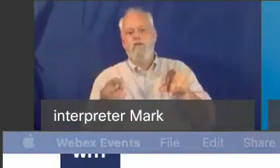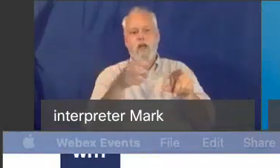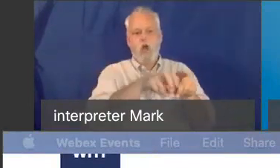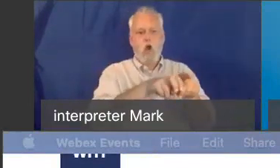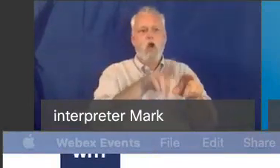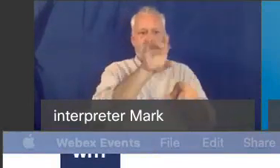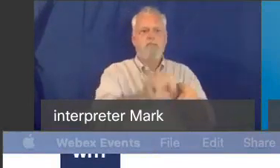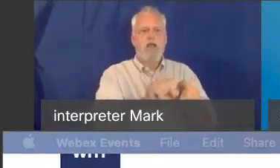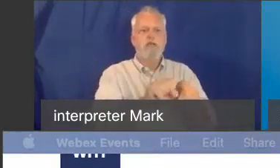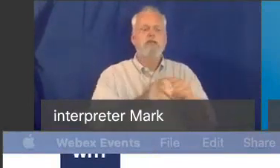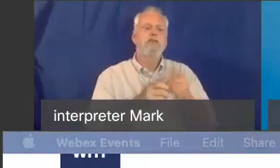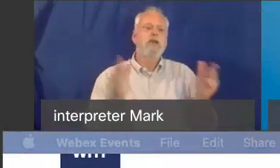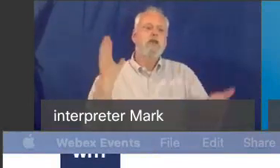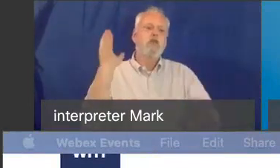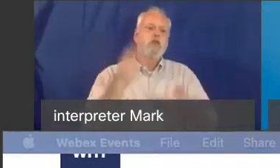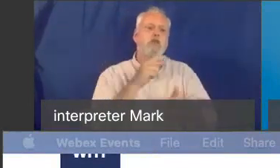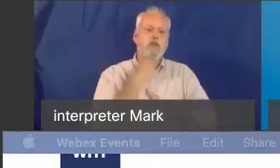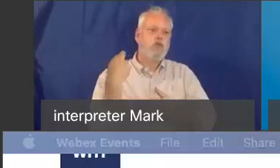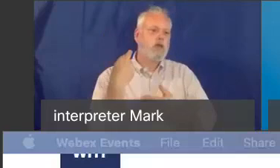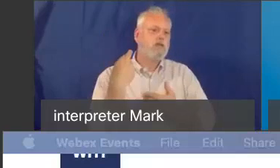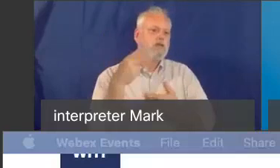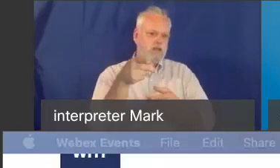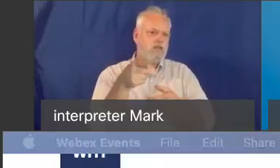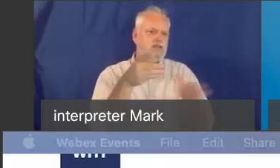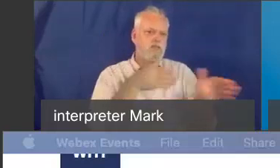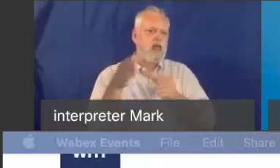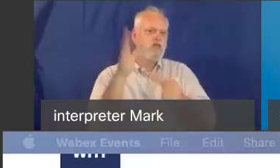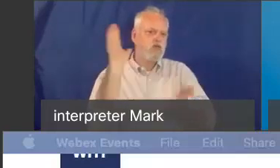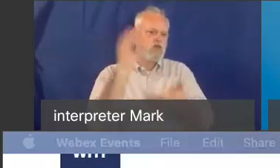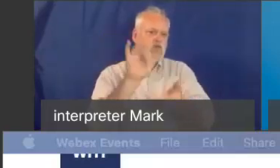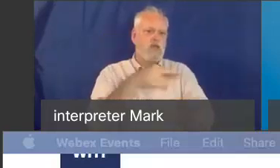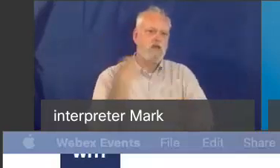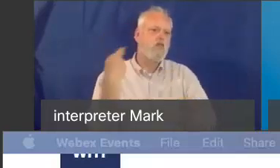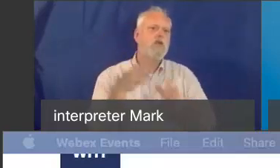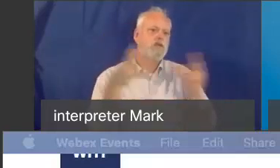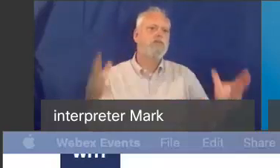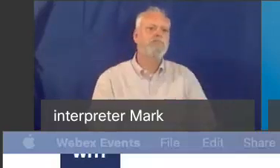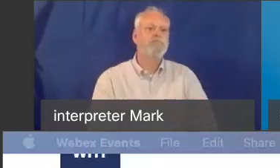Reduces the risk of that potential conflict quite a bit if we can go to the next slide.